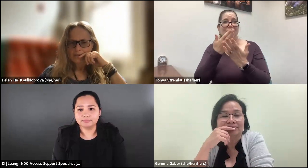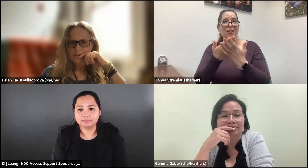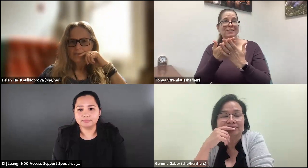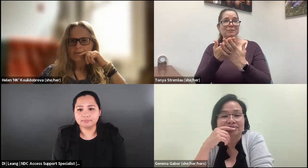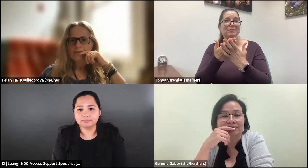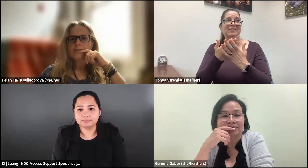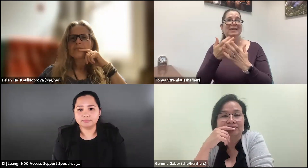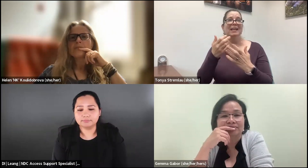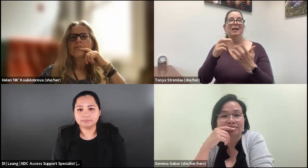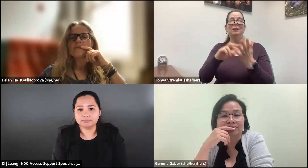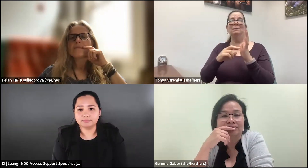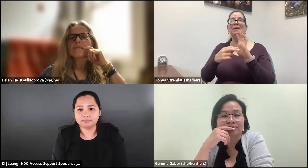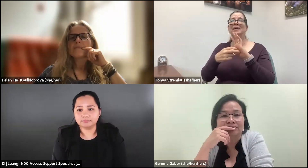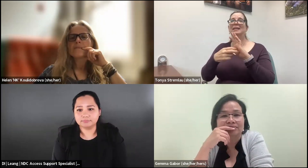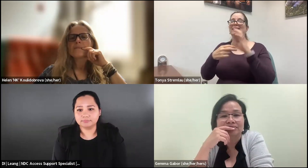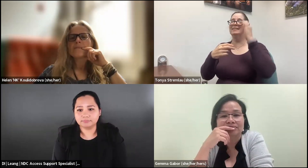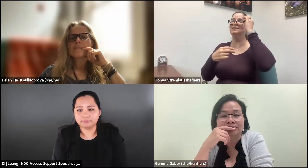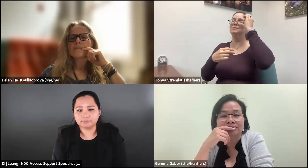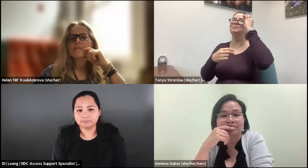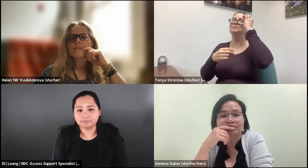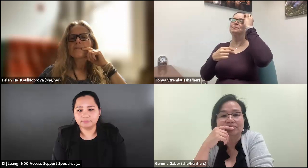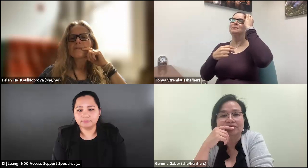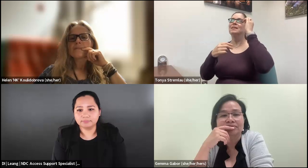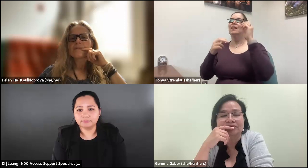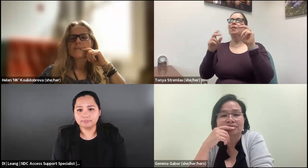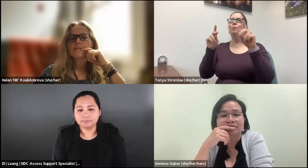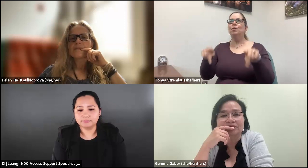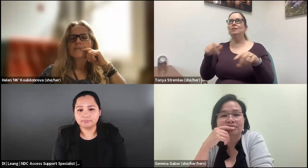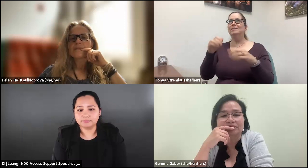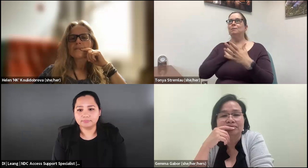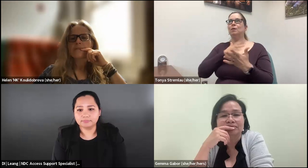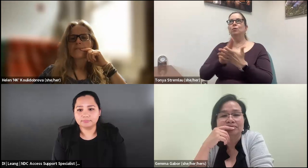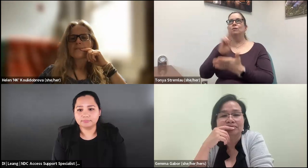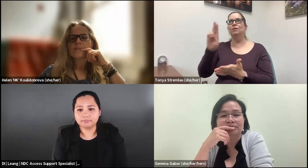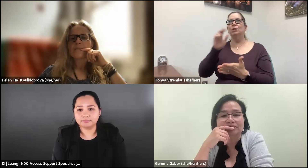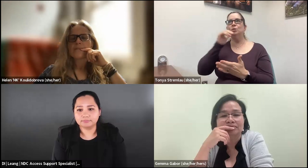there were some interpreters that were not that good in my experience.